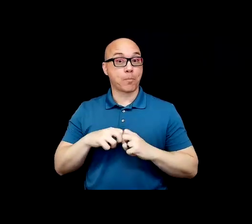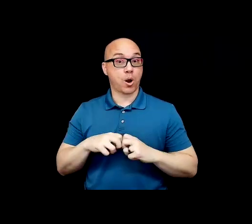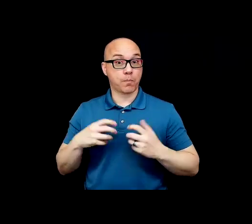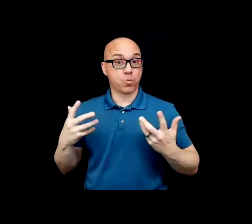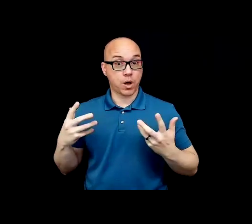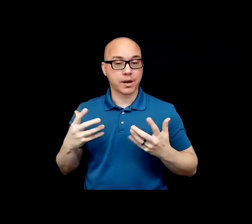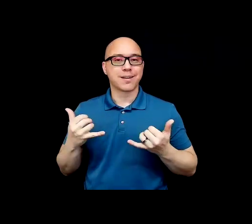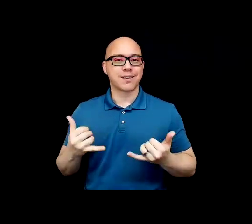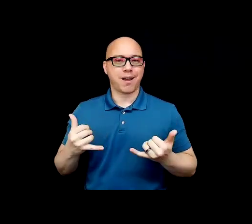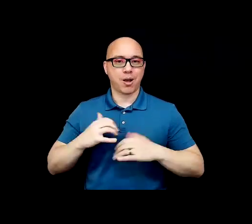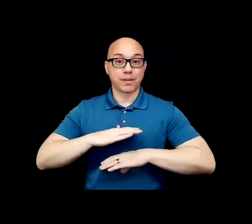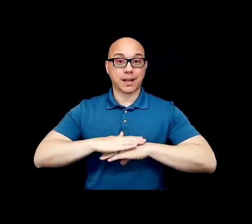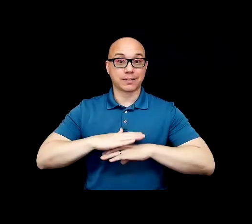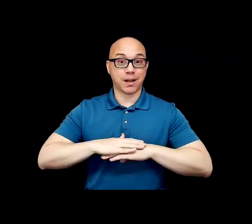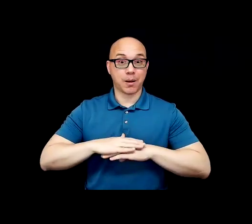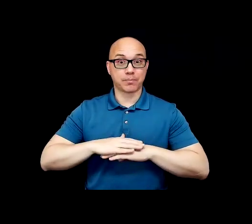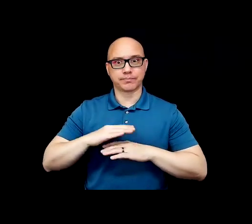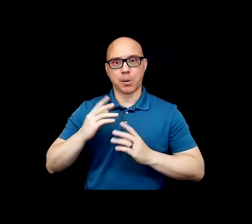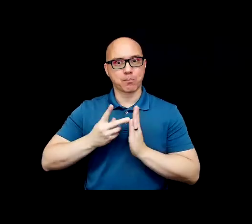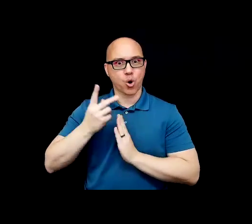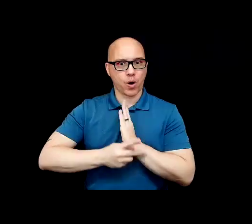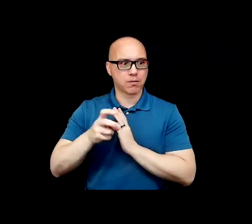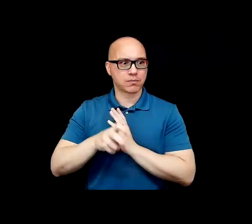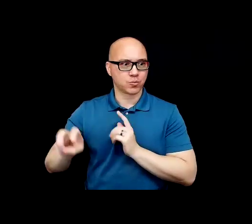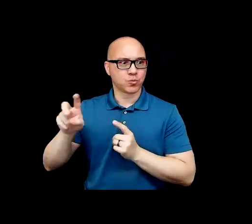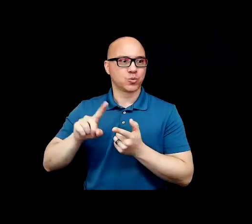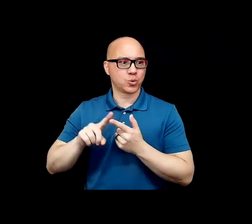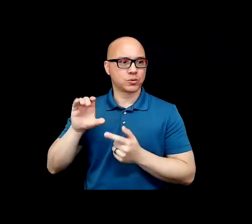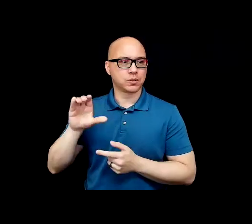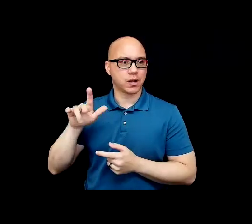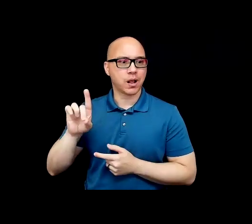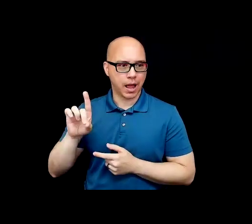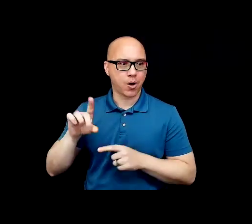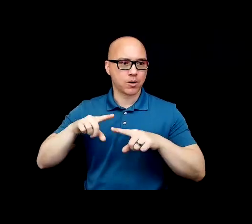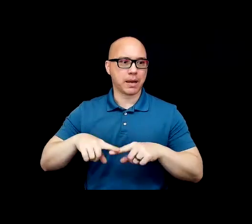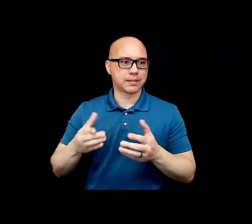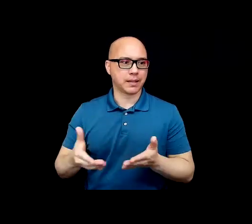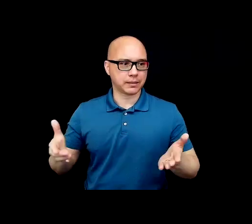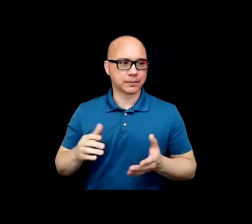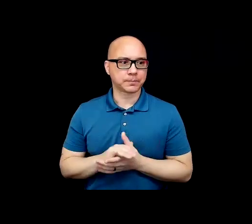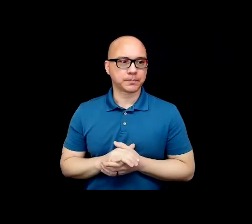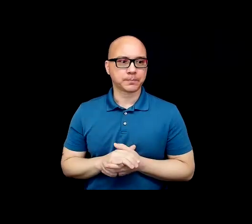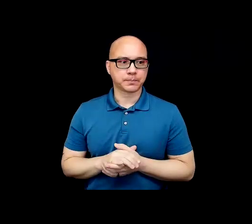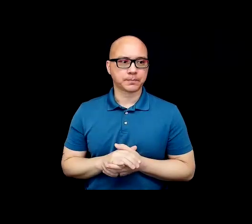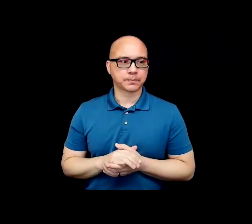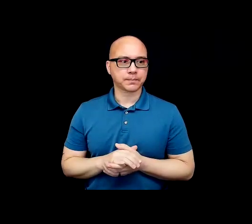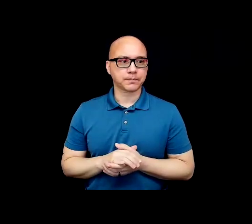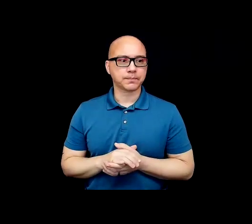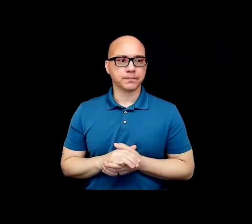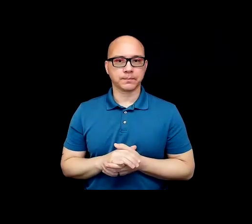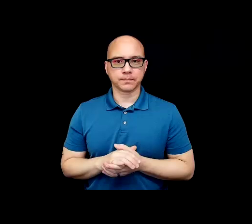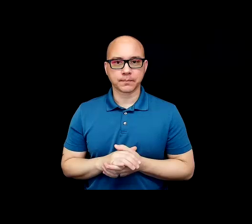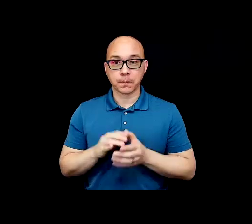are switching to Cloud-based, and you don't get realtime syncing like you would with a Cloud-based